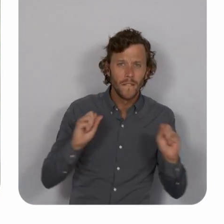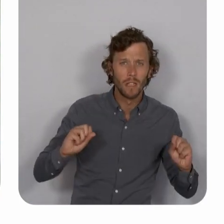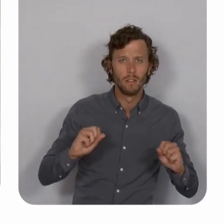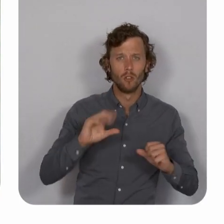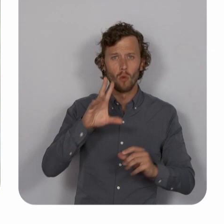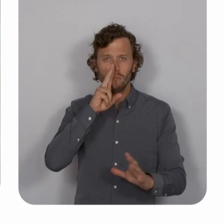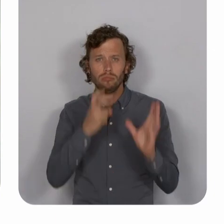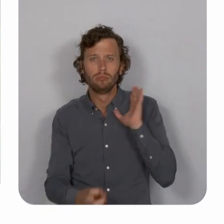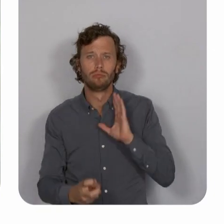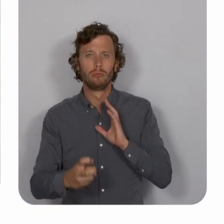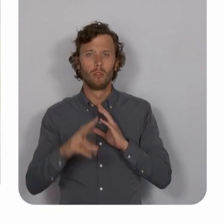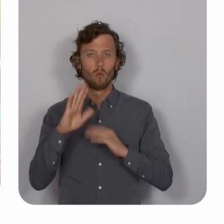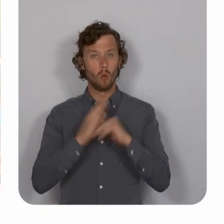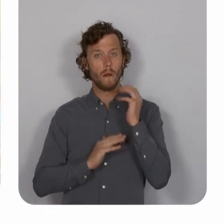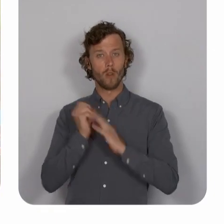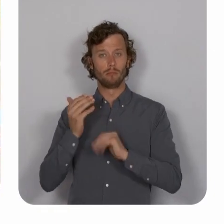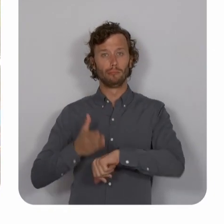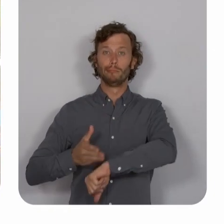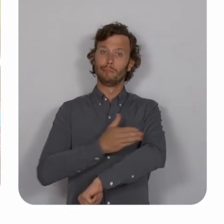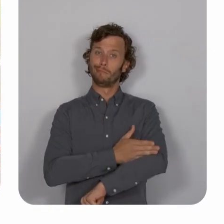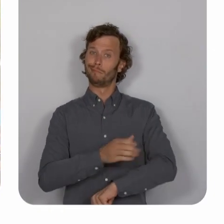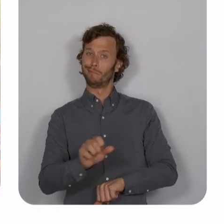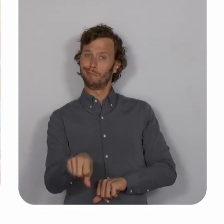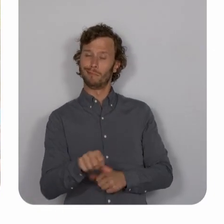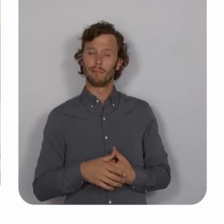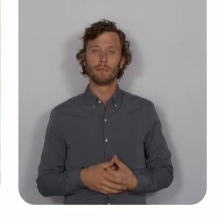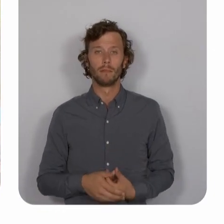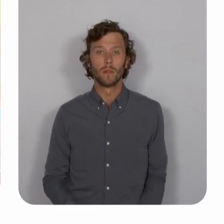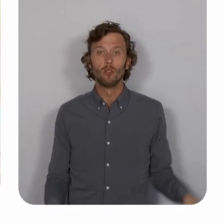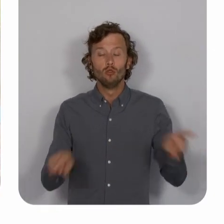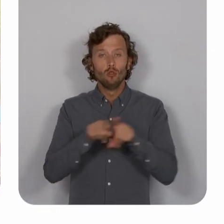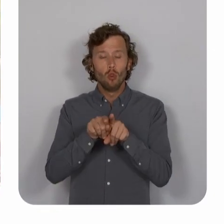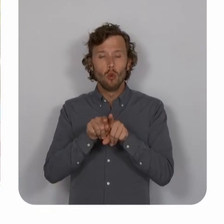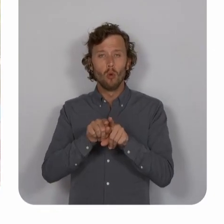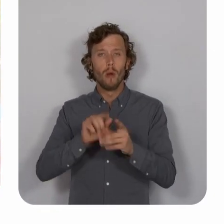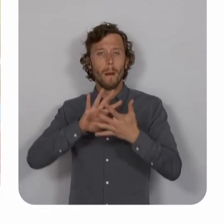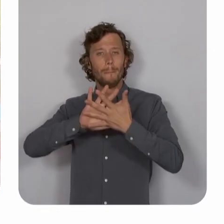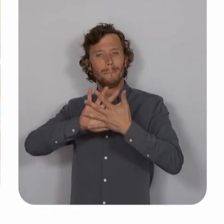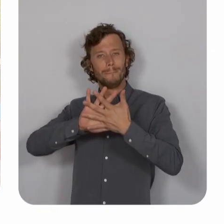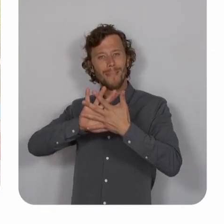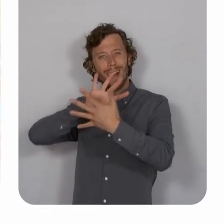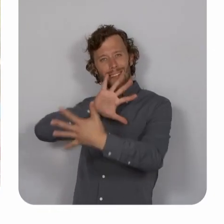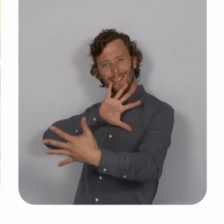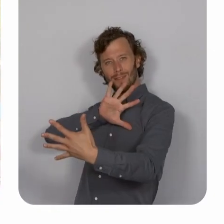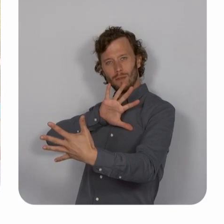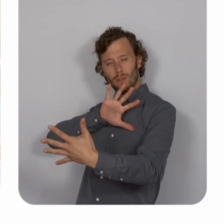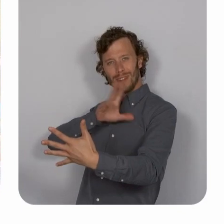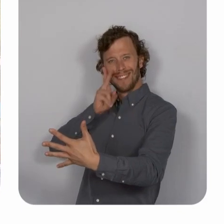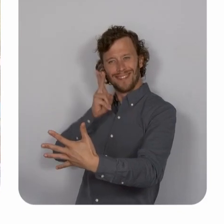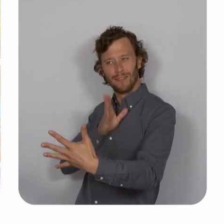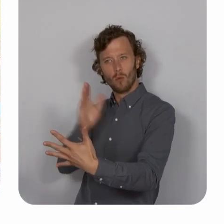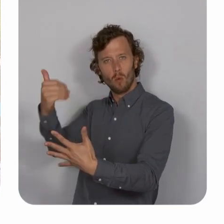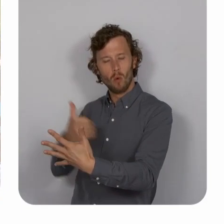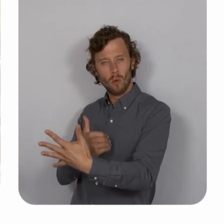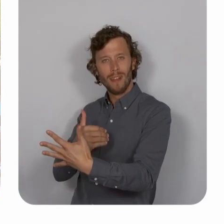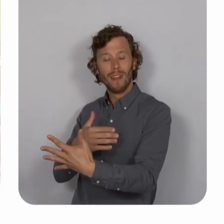And Passthrough can reduce isolation or friction when onboarding new users.